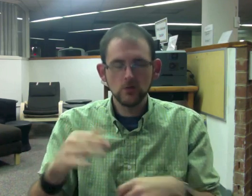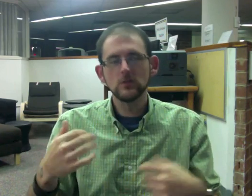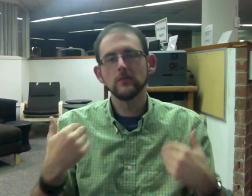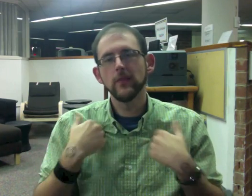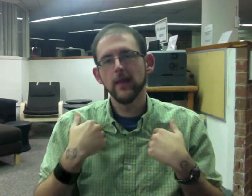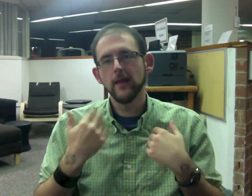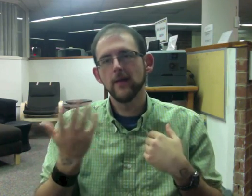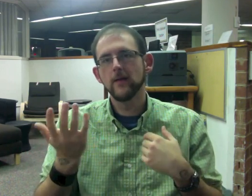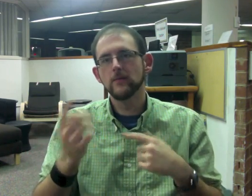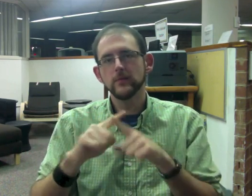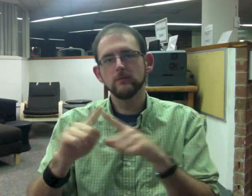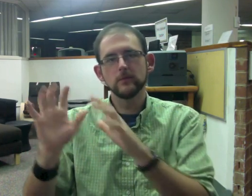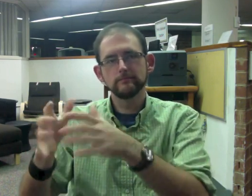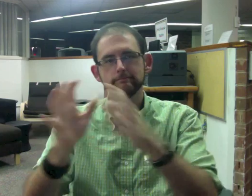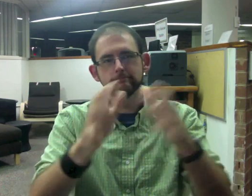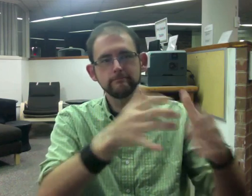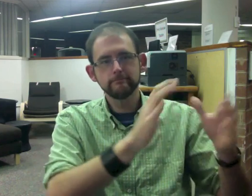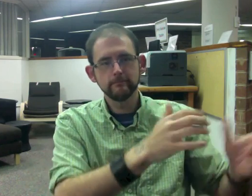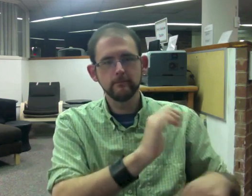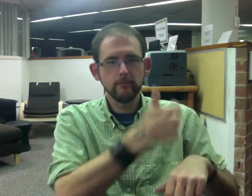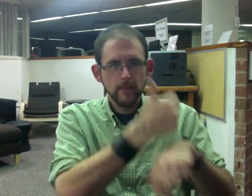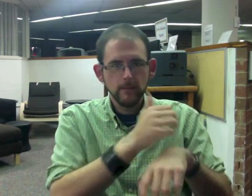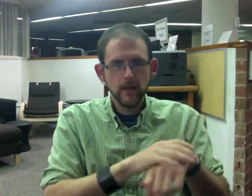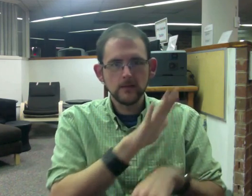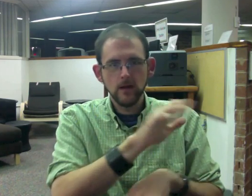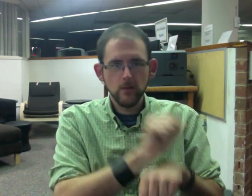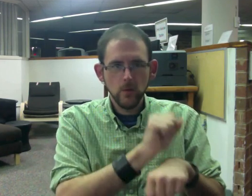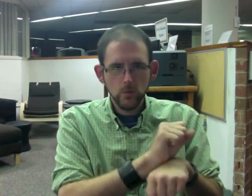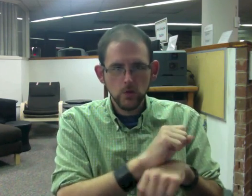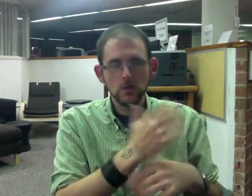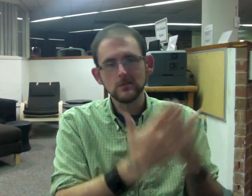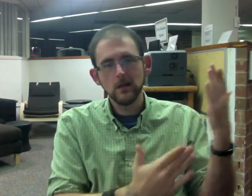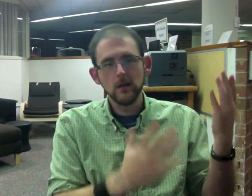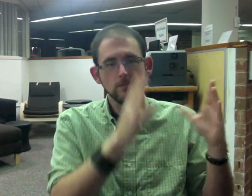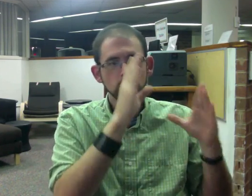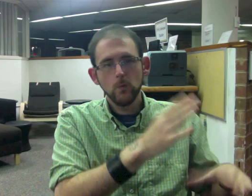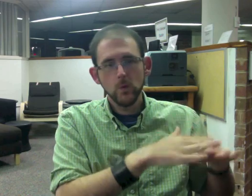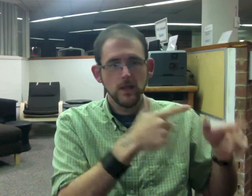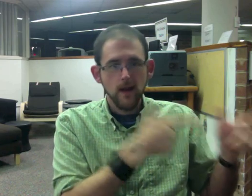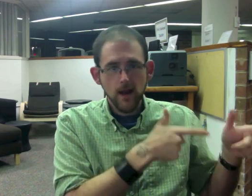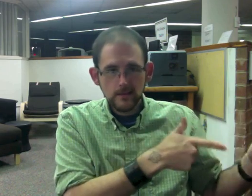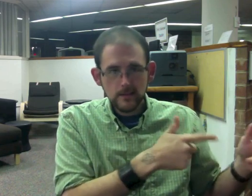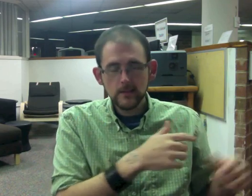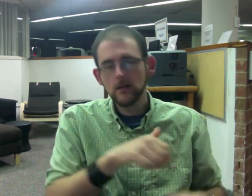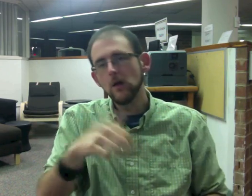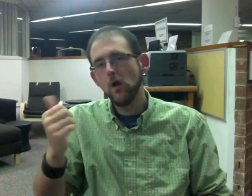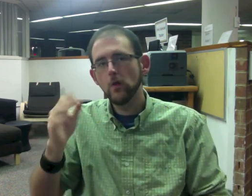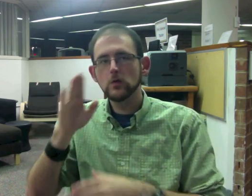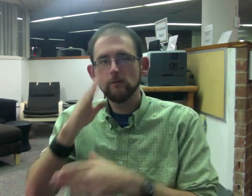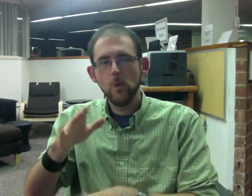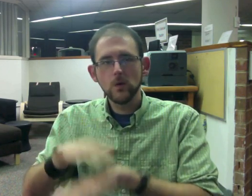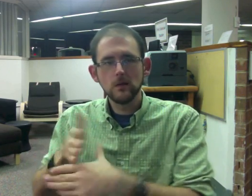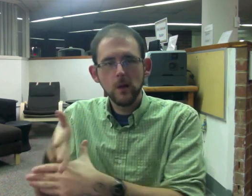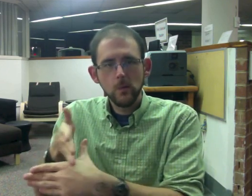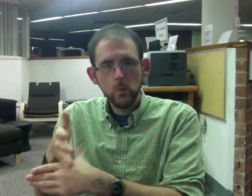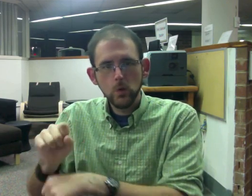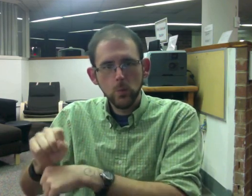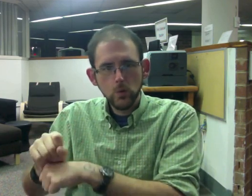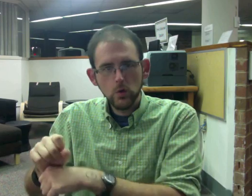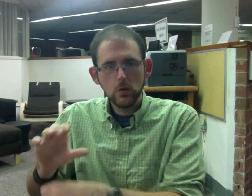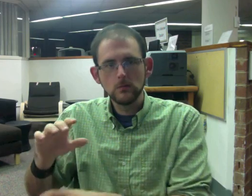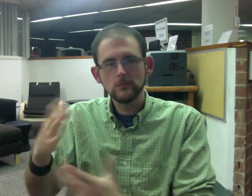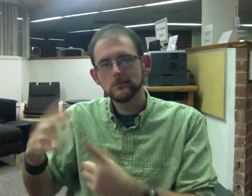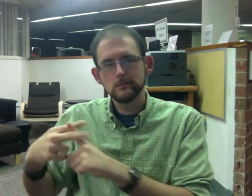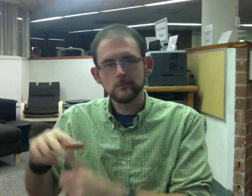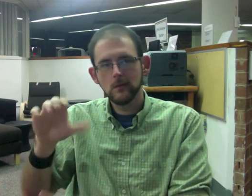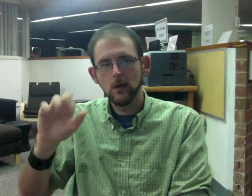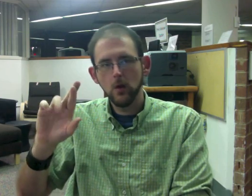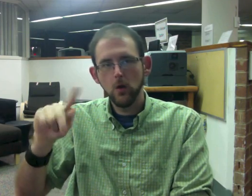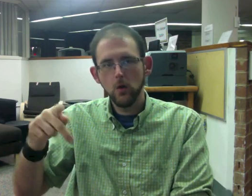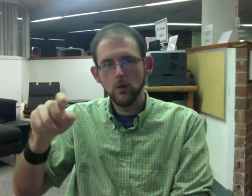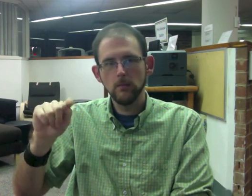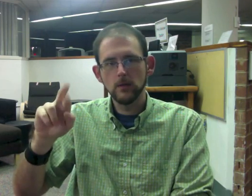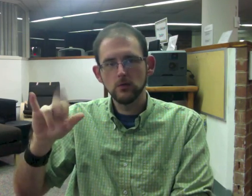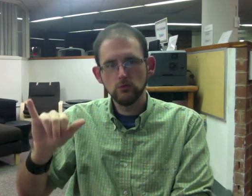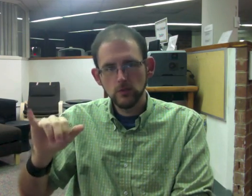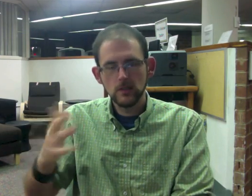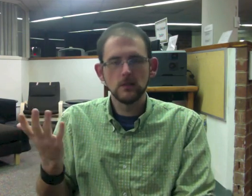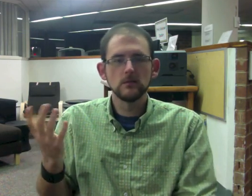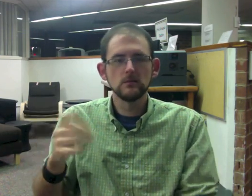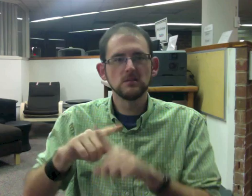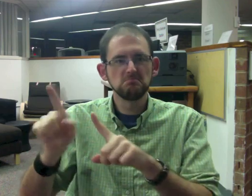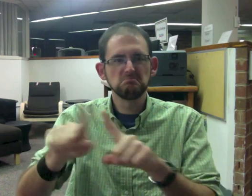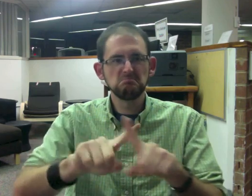They have different groups based on their occupations; some might focus on hunting, and others on woodworking and carpentry.